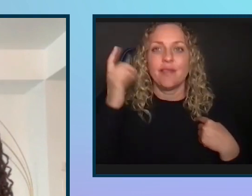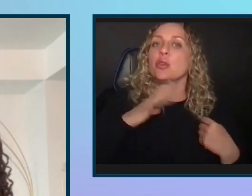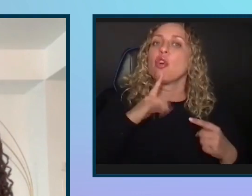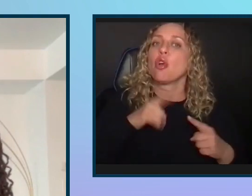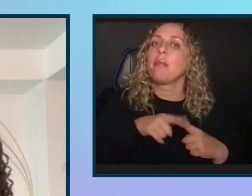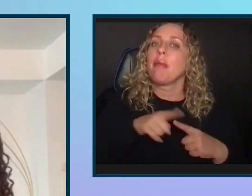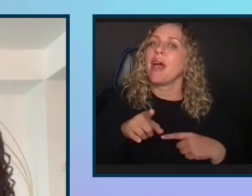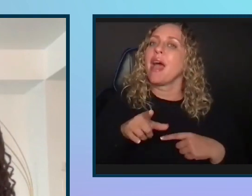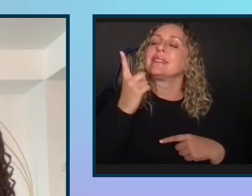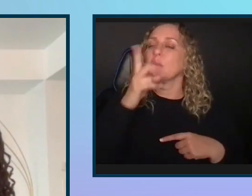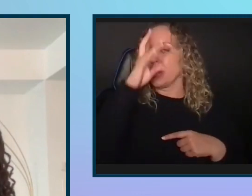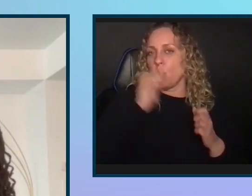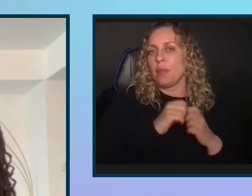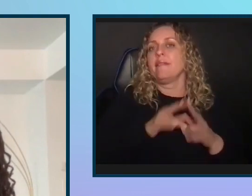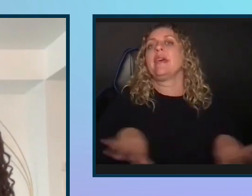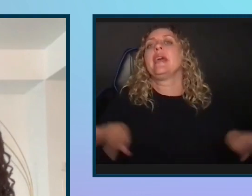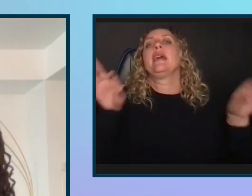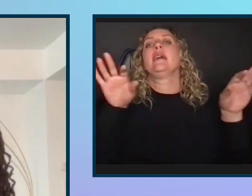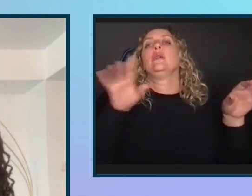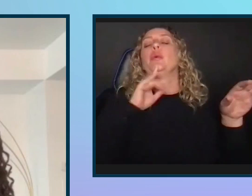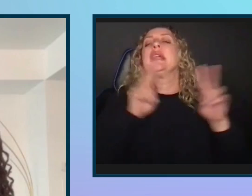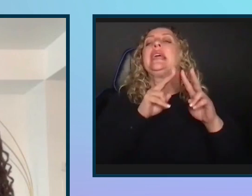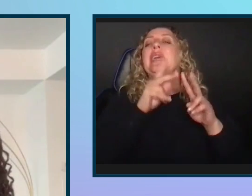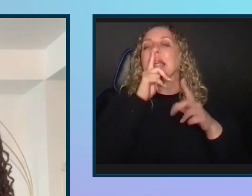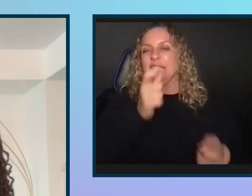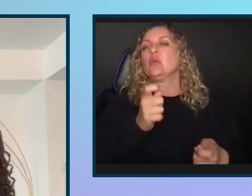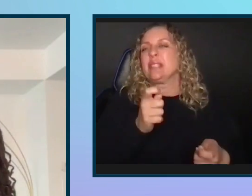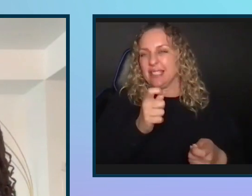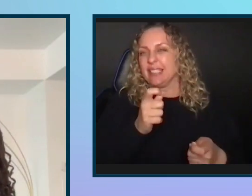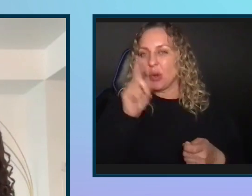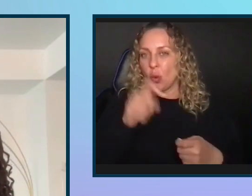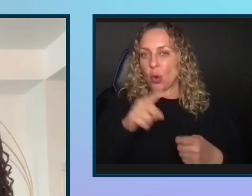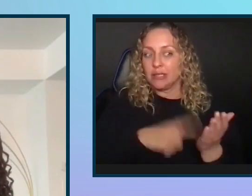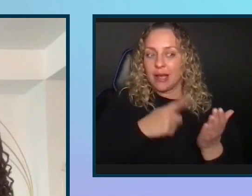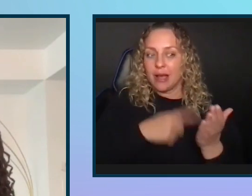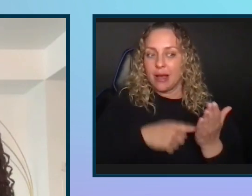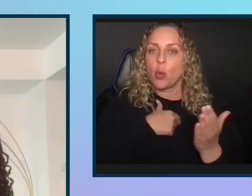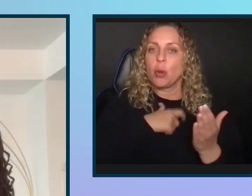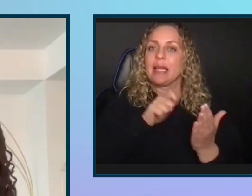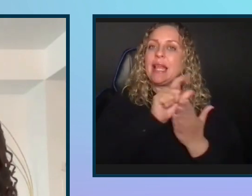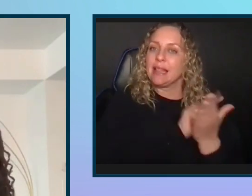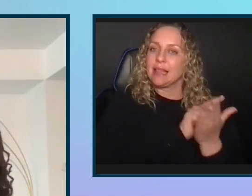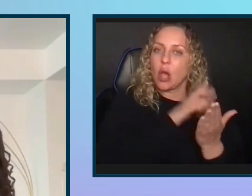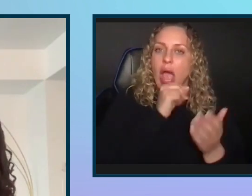with a very interesting question because sometimes we need legal and compliance language on our pages, right?